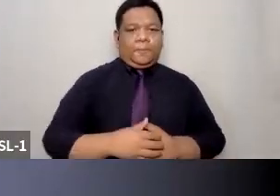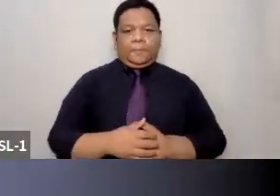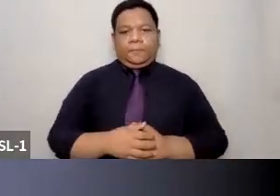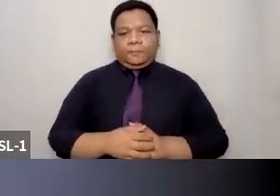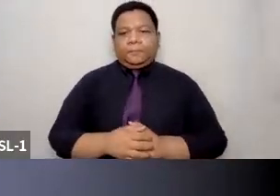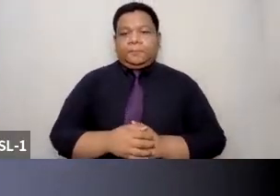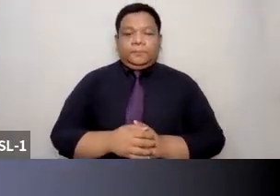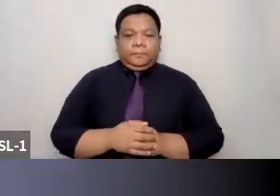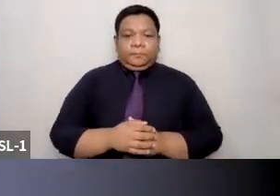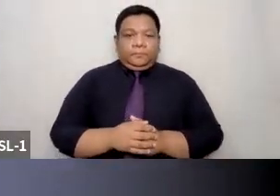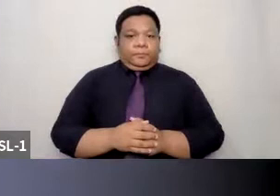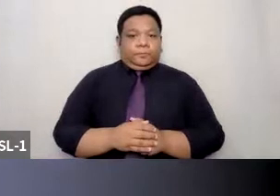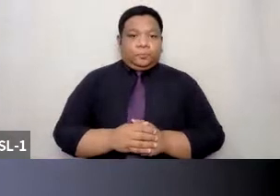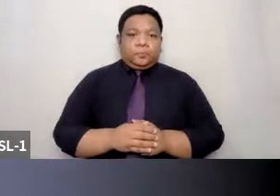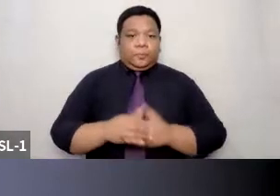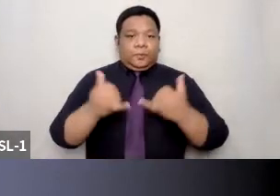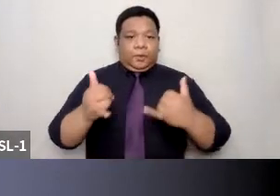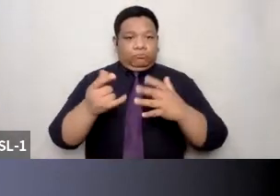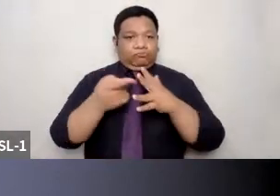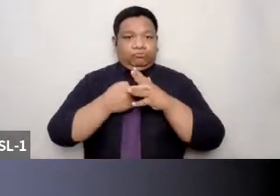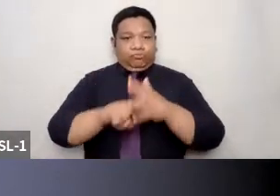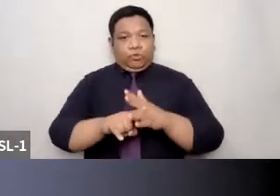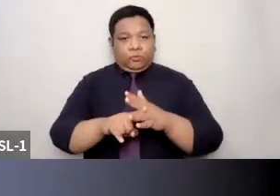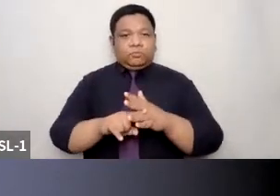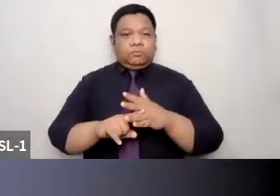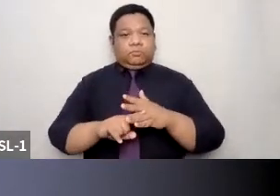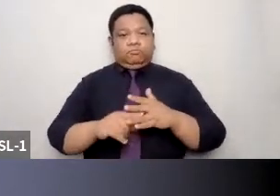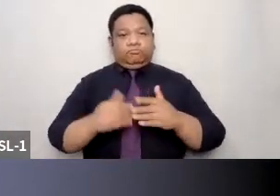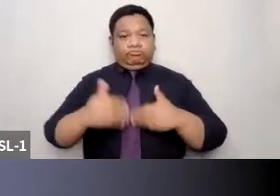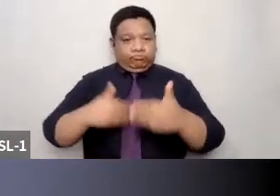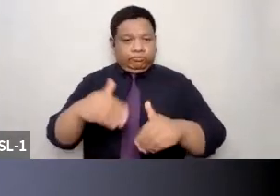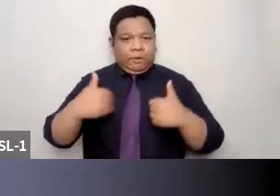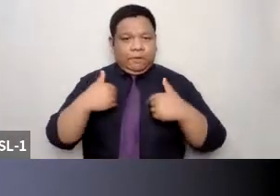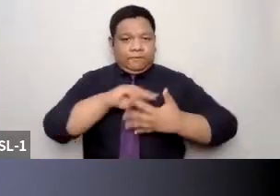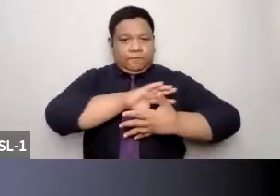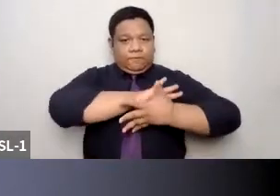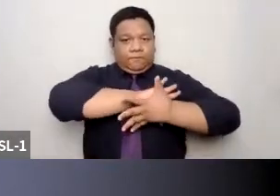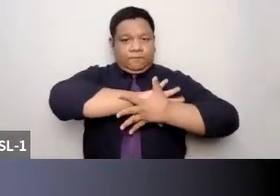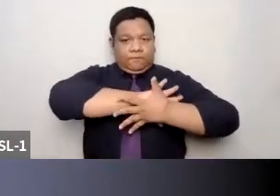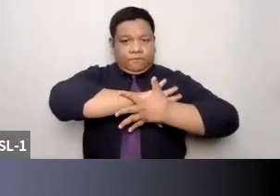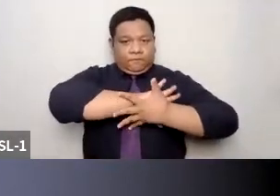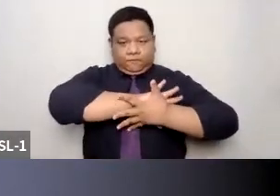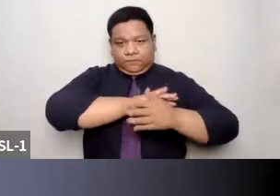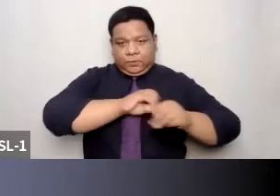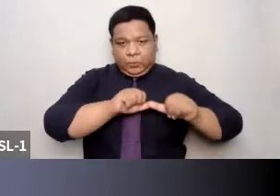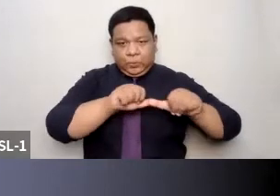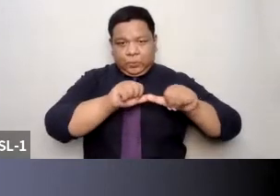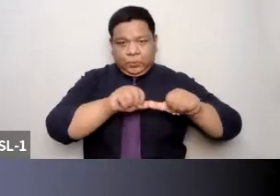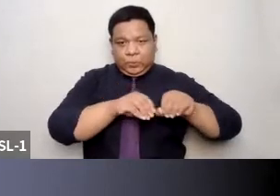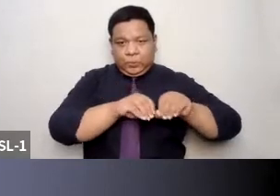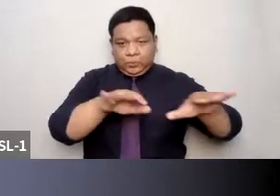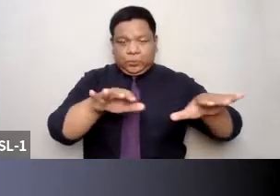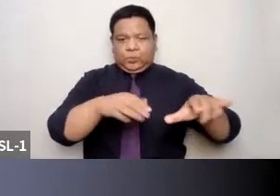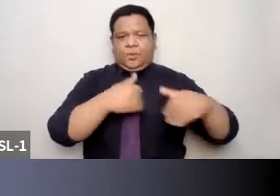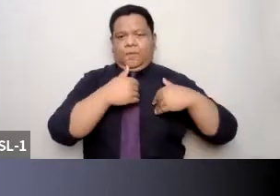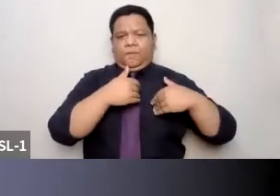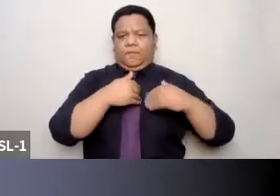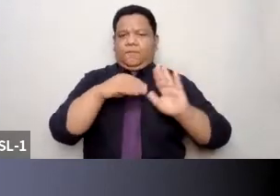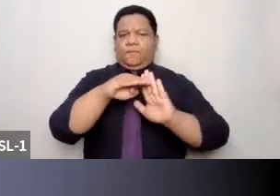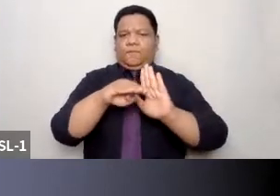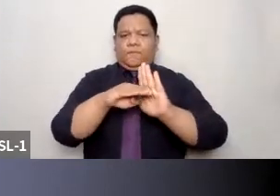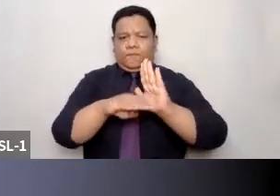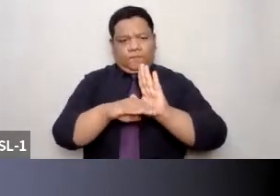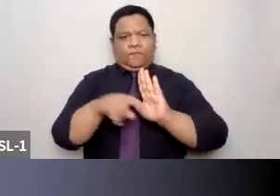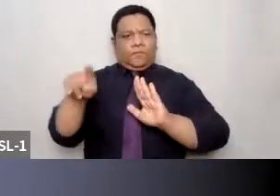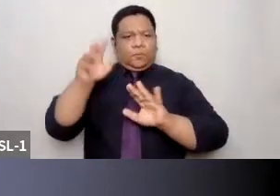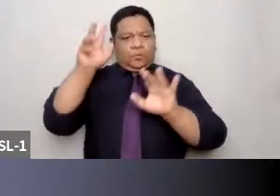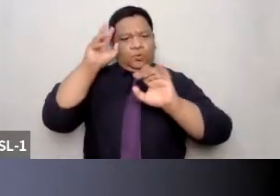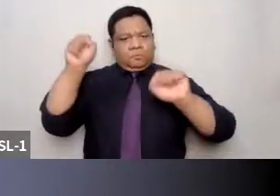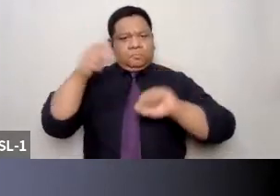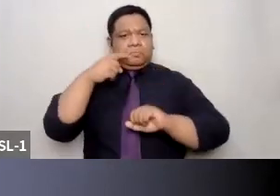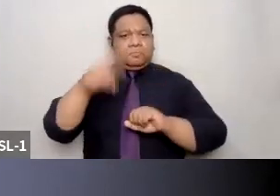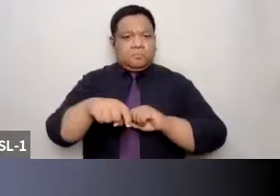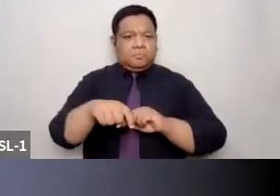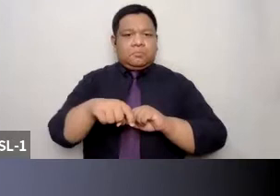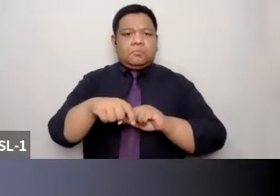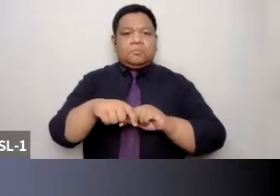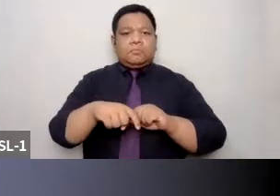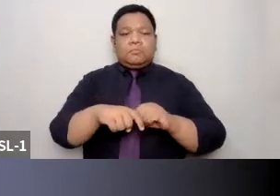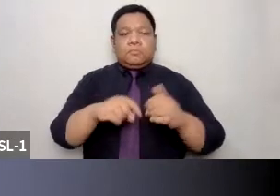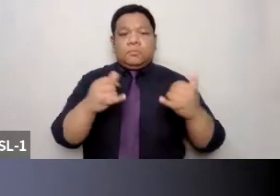So when we started with the ongoing COVID-19 pandemic, we had guidance from our president to resolve the ongoing pandemic.